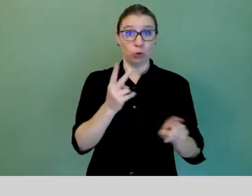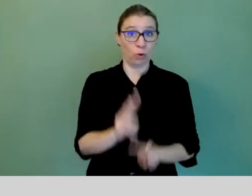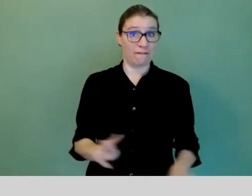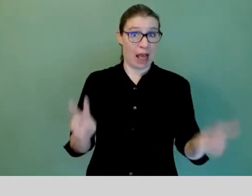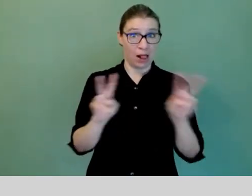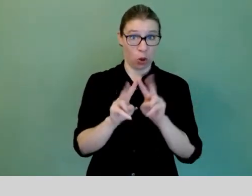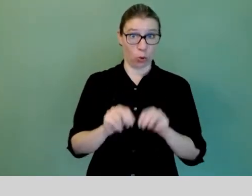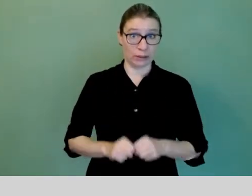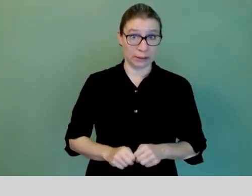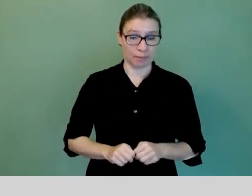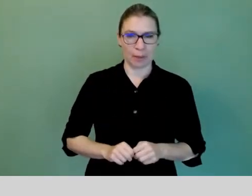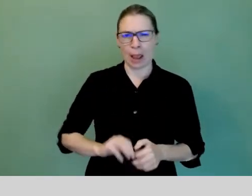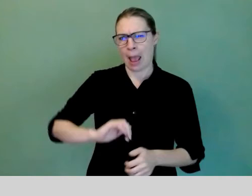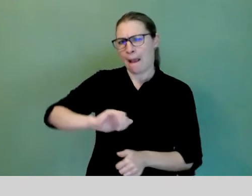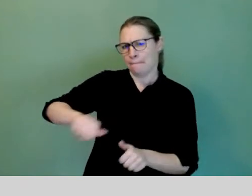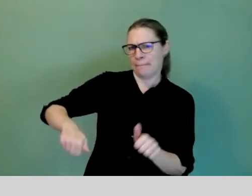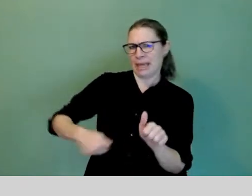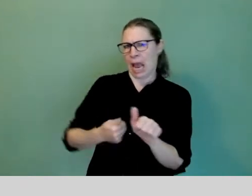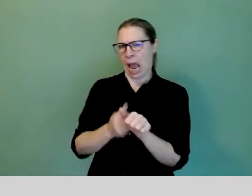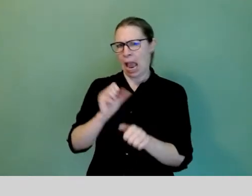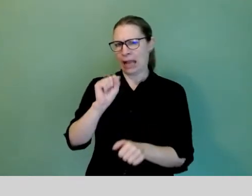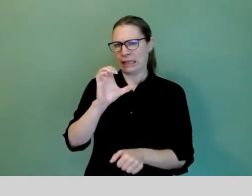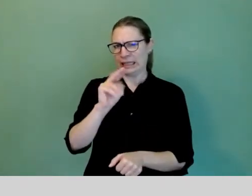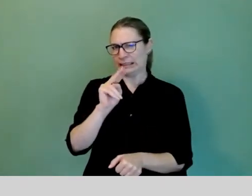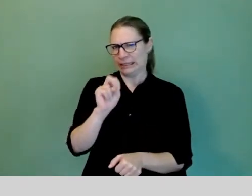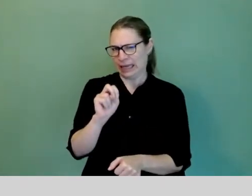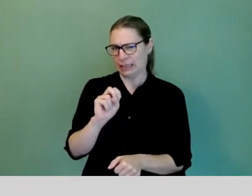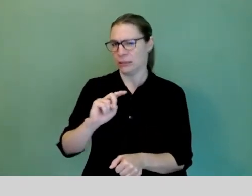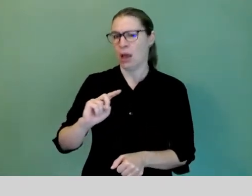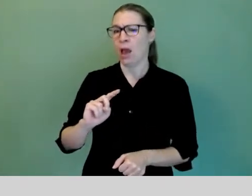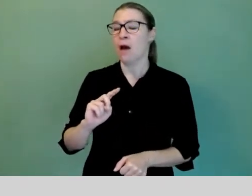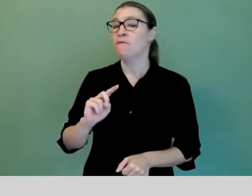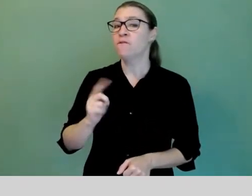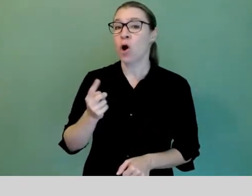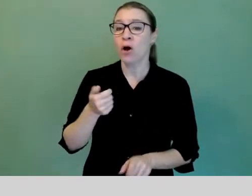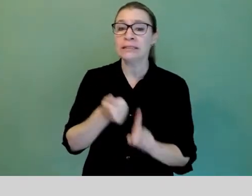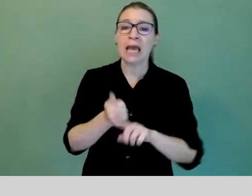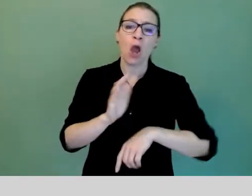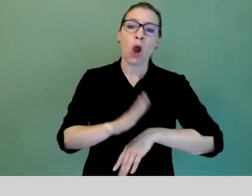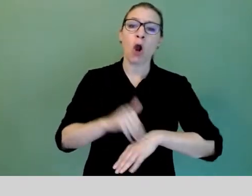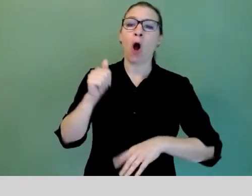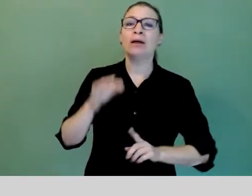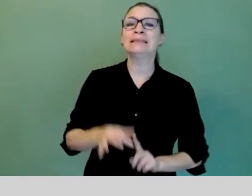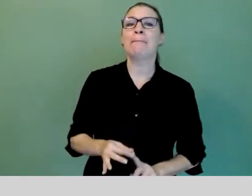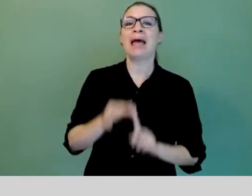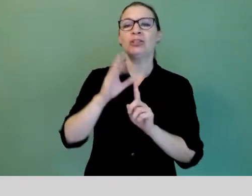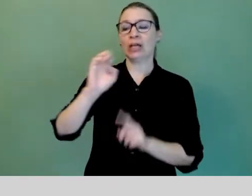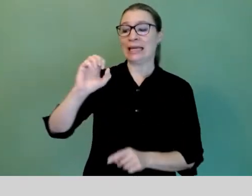Behind the scenes, first it calls this special eq method on the left-hand value